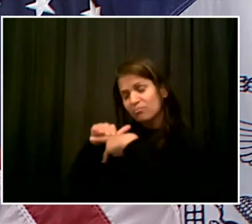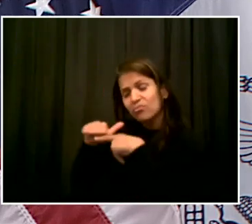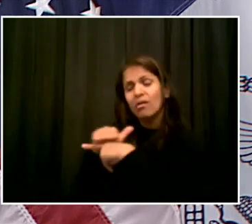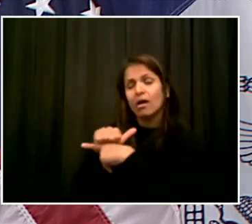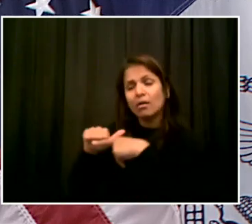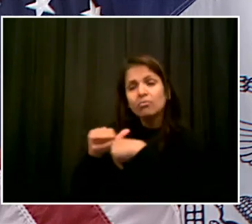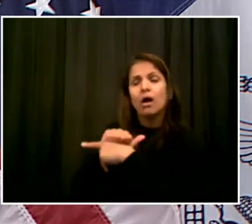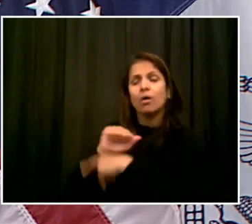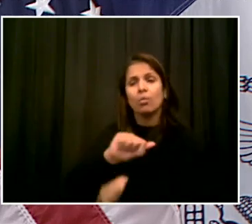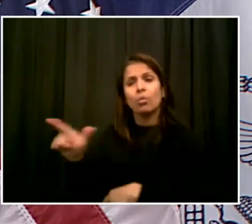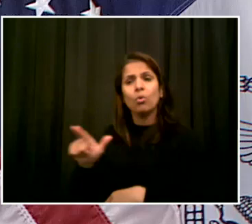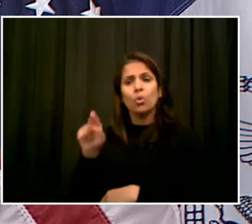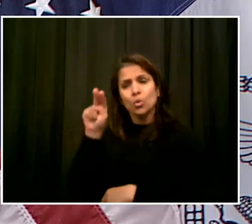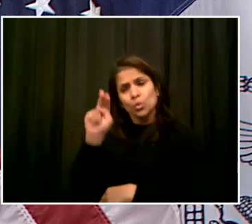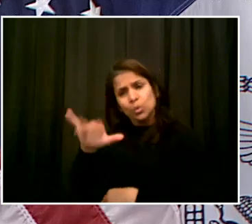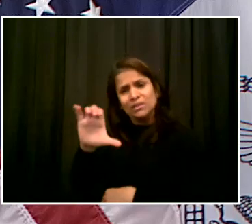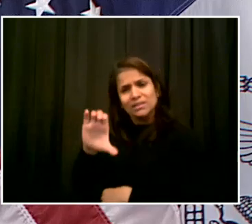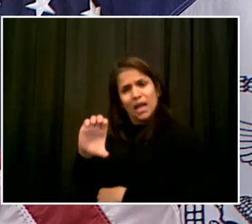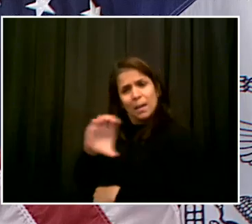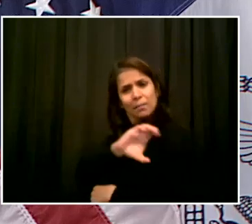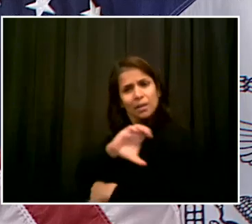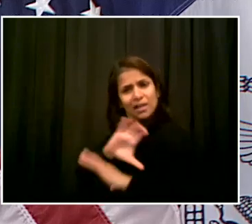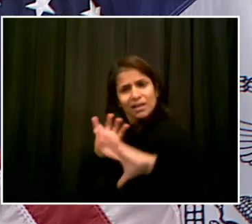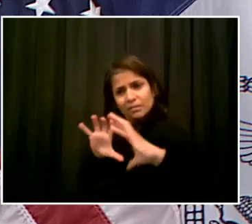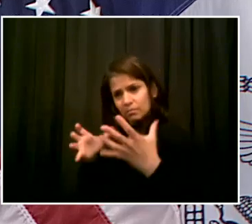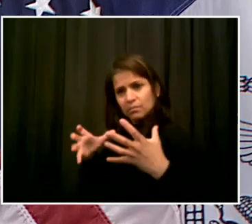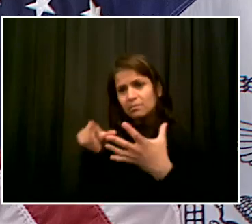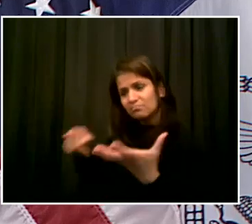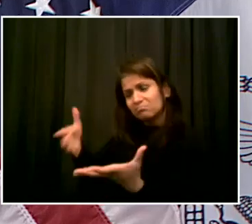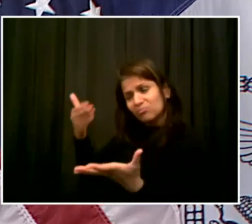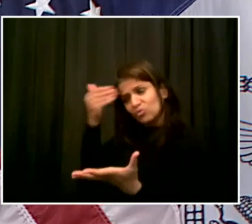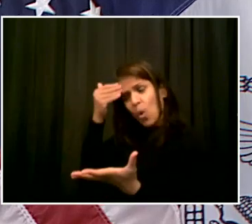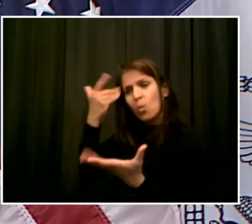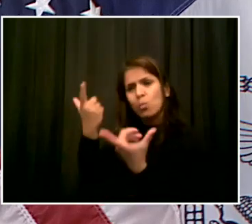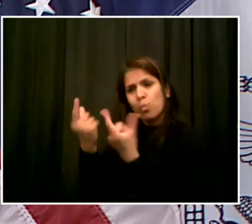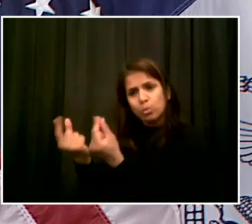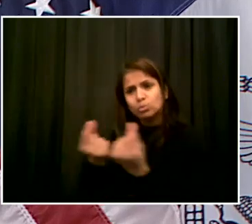DEEPLY.